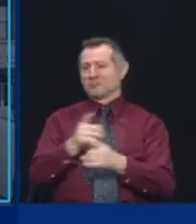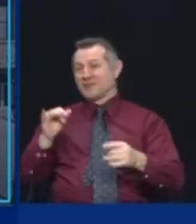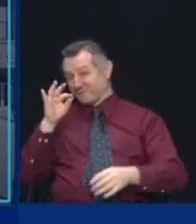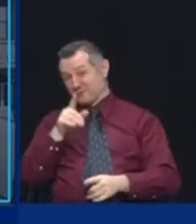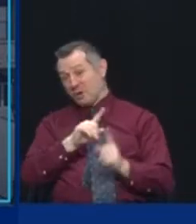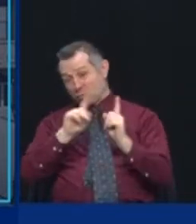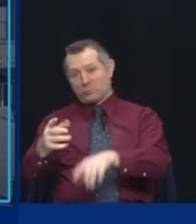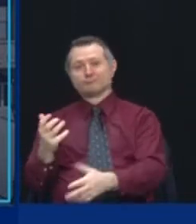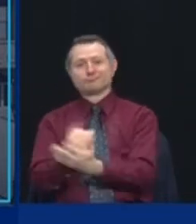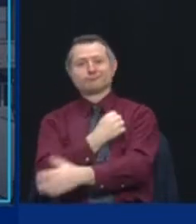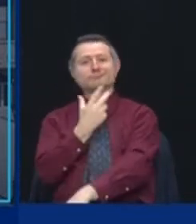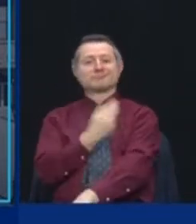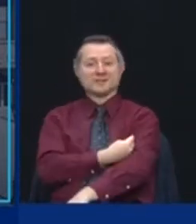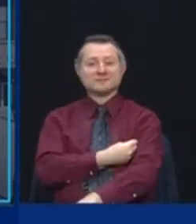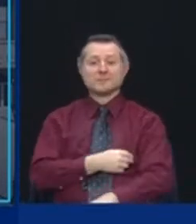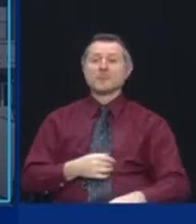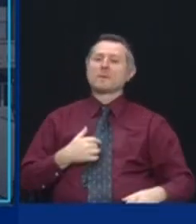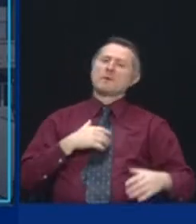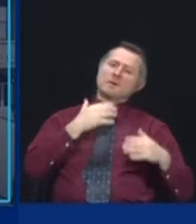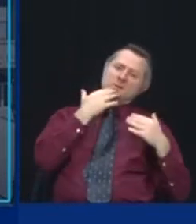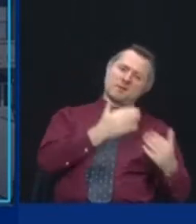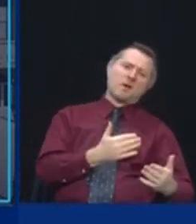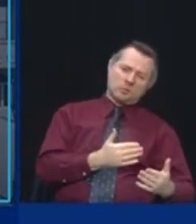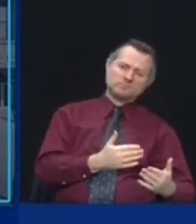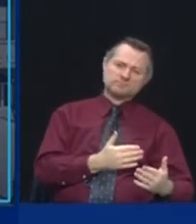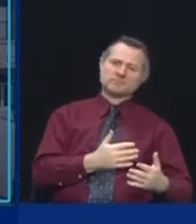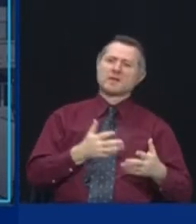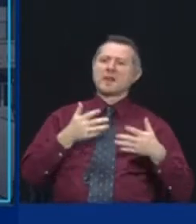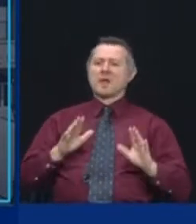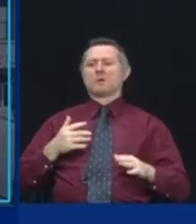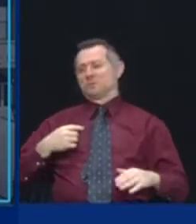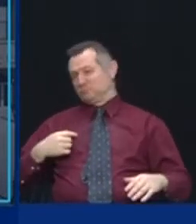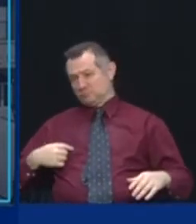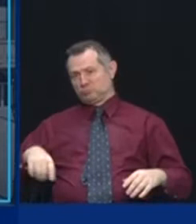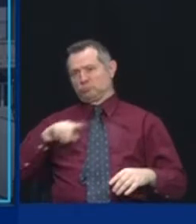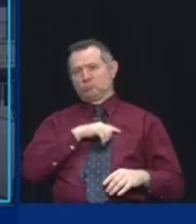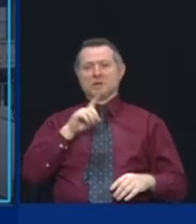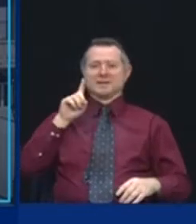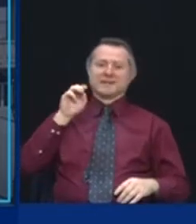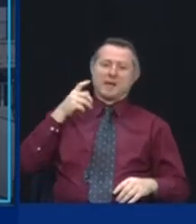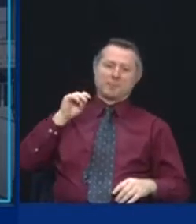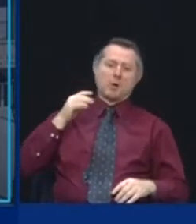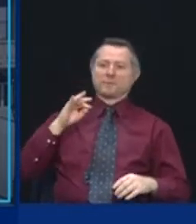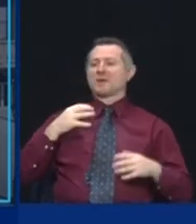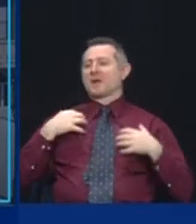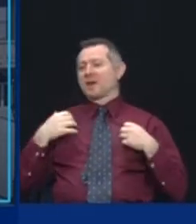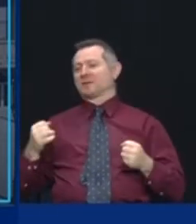GENEROSITY OF OFFERING A FREE TICKET TO THE GAME. I WANT TO THANK THEM FOR